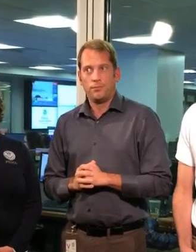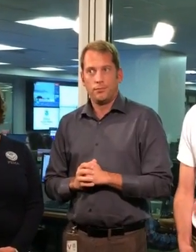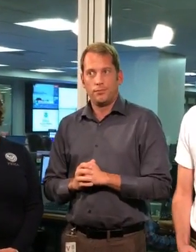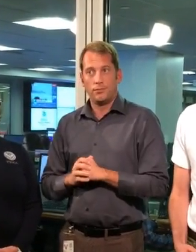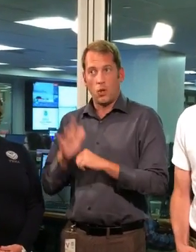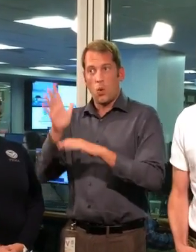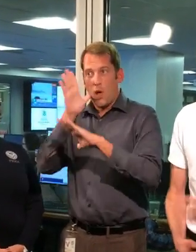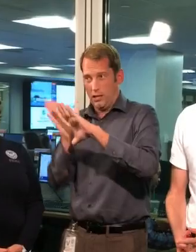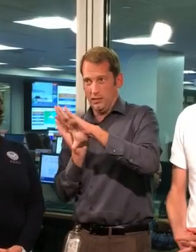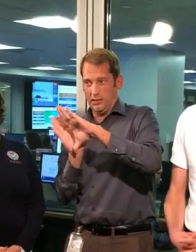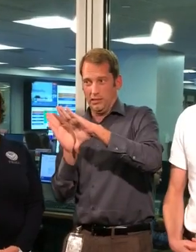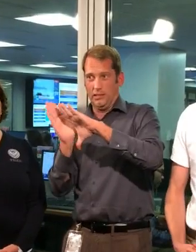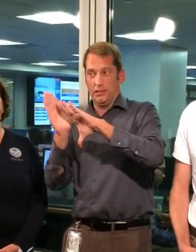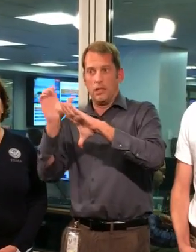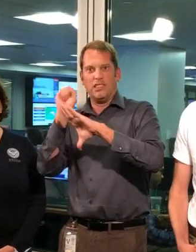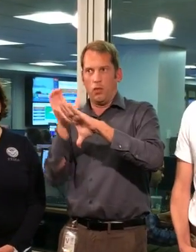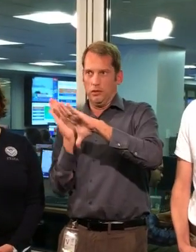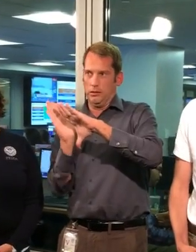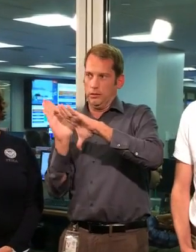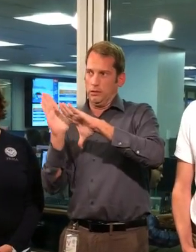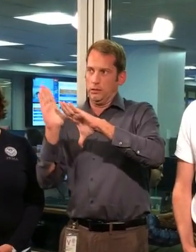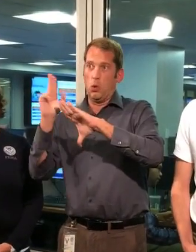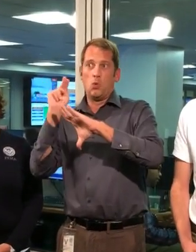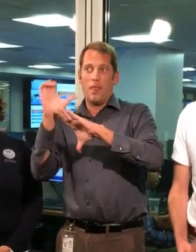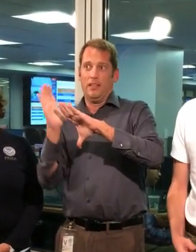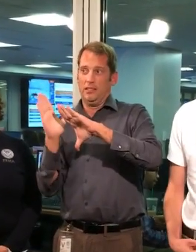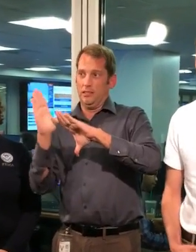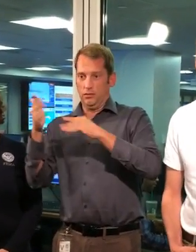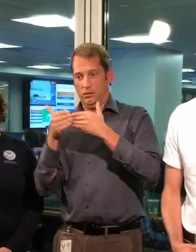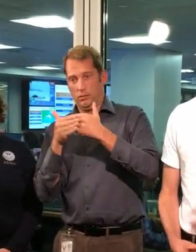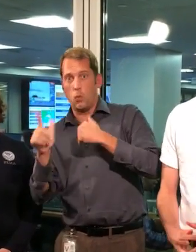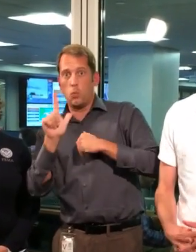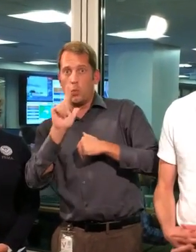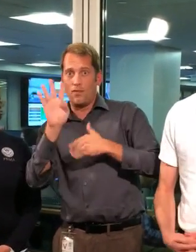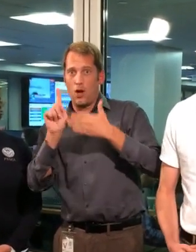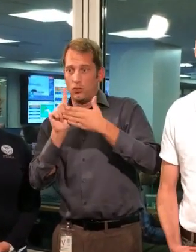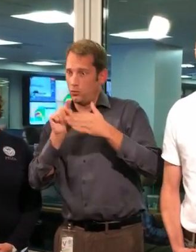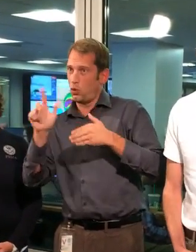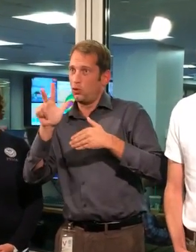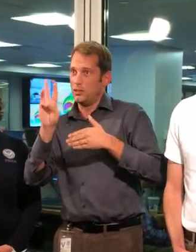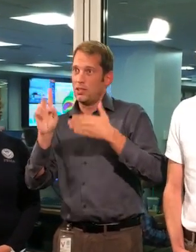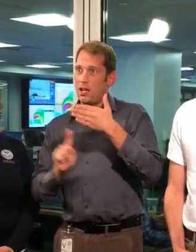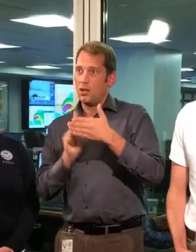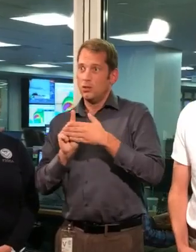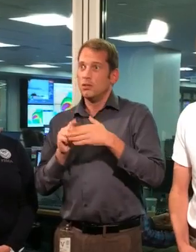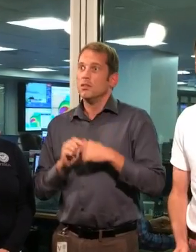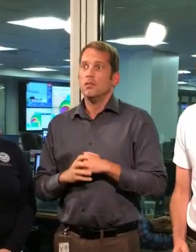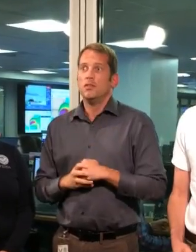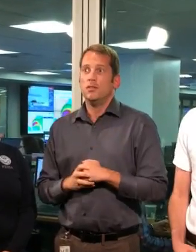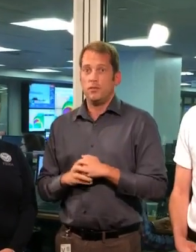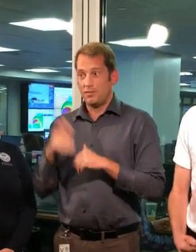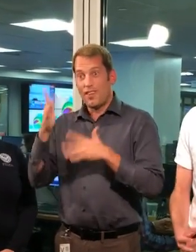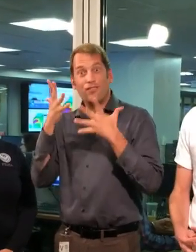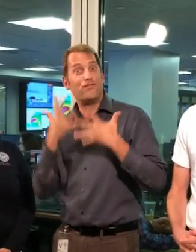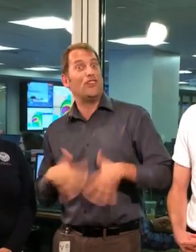South Carolina and North Carolina for the next 24 hours. We're not out of woods with respect to this storm, we still anticipate tropical storm,